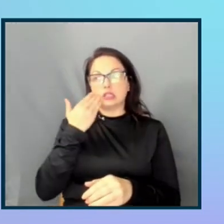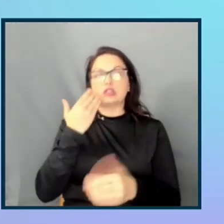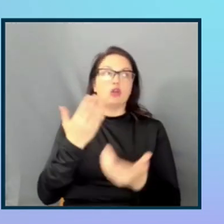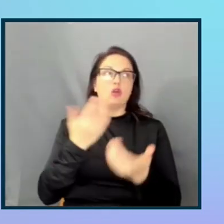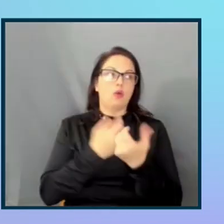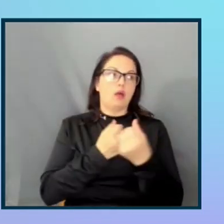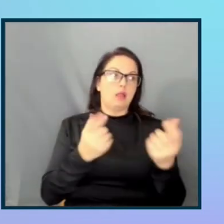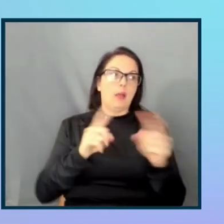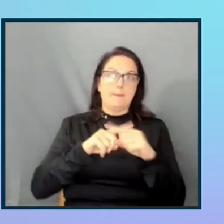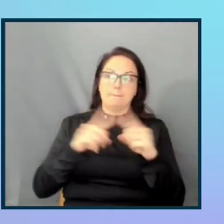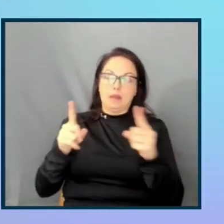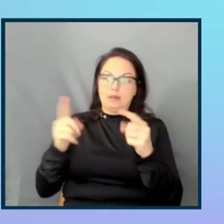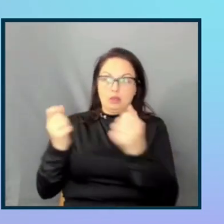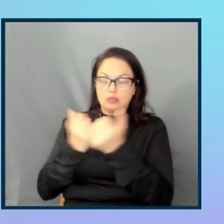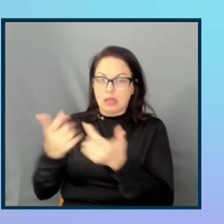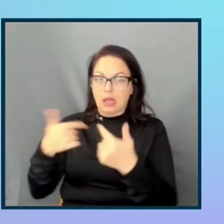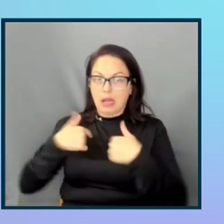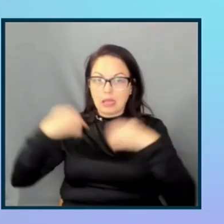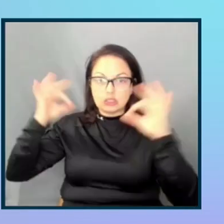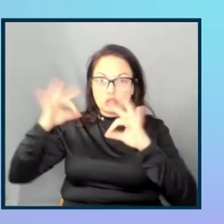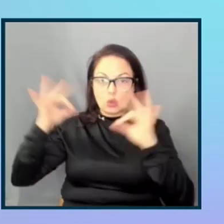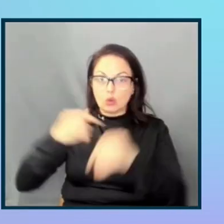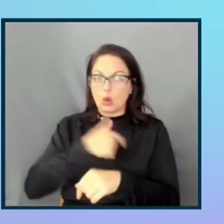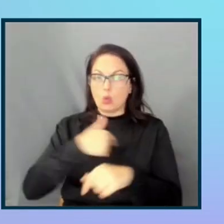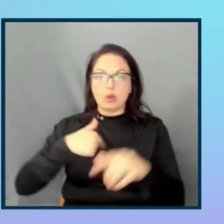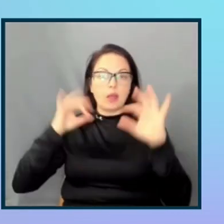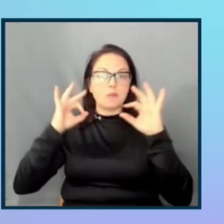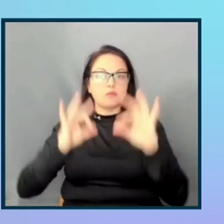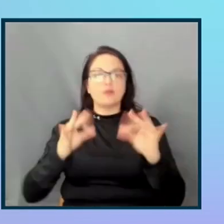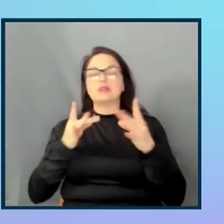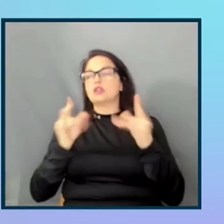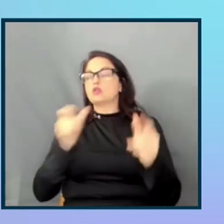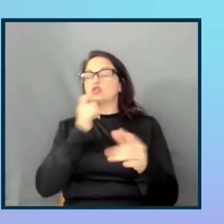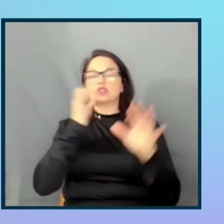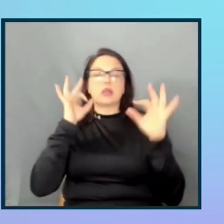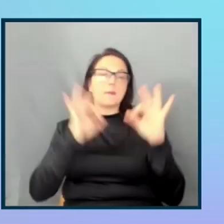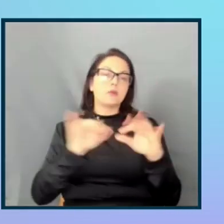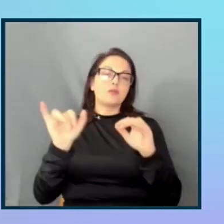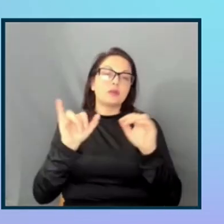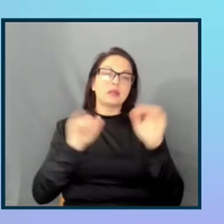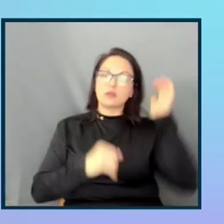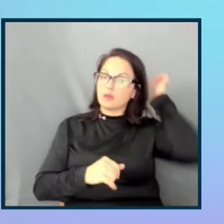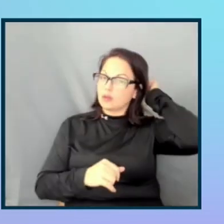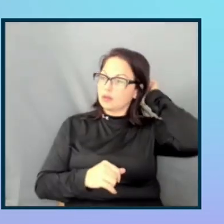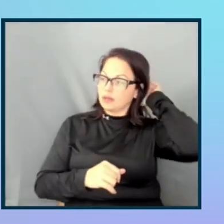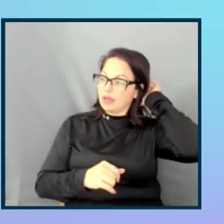We are not perfect, our solutions aren't perfect, and we shouldn't be pretending they are.